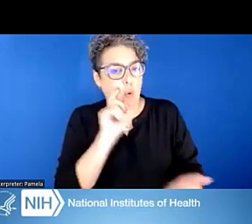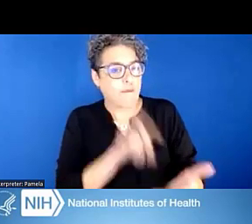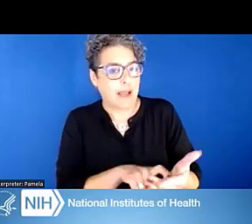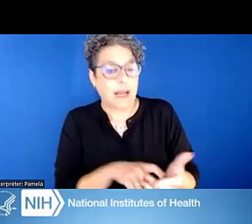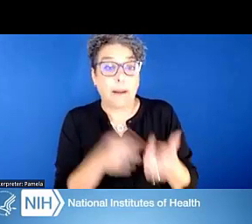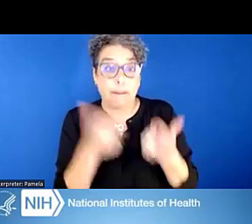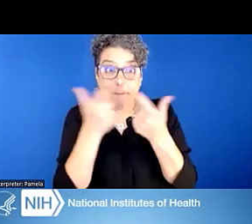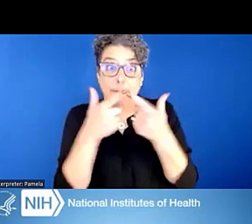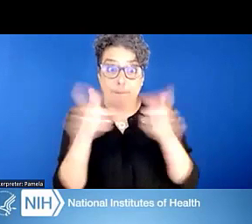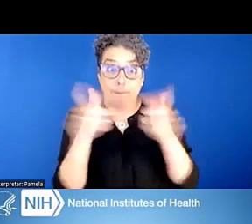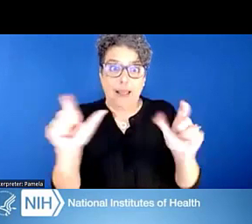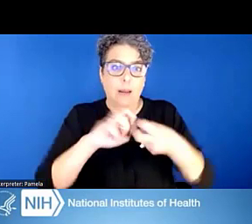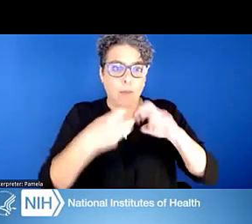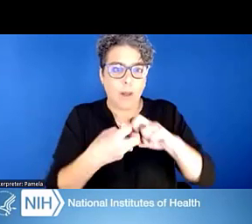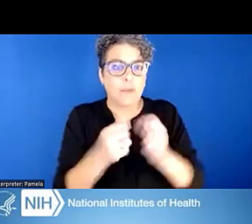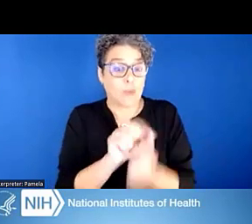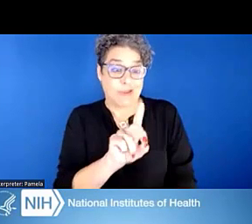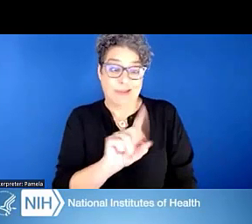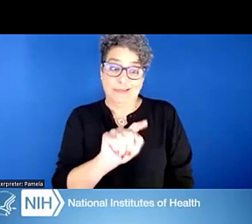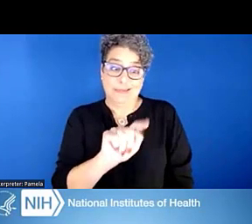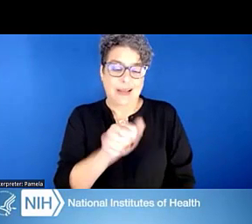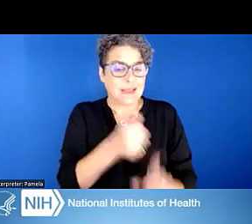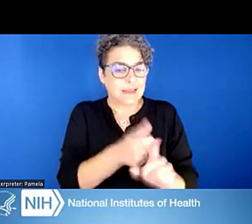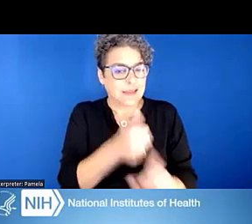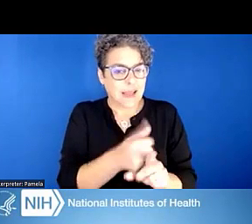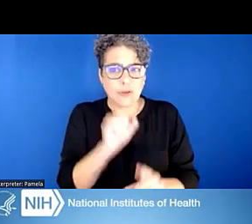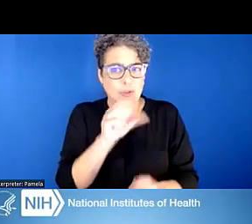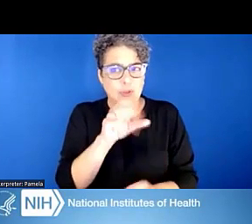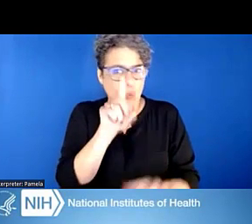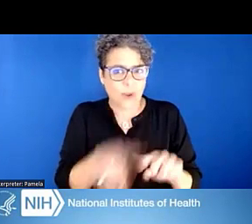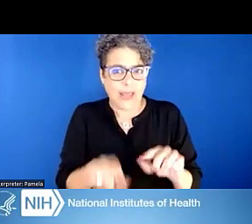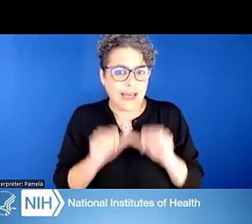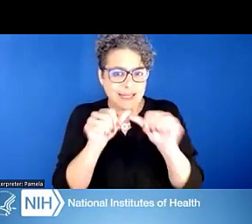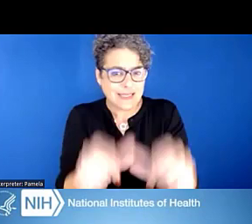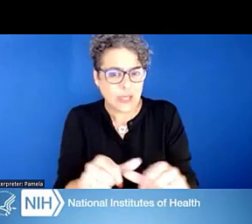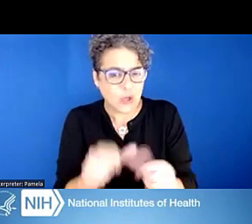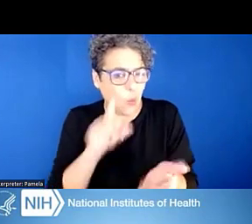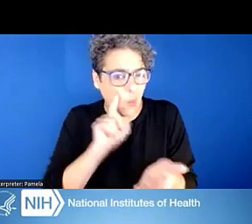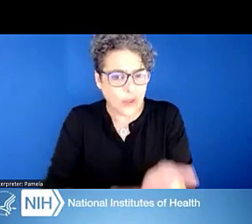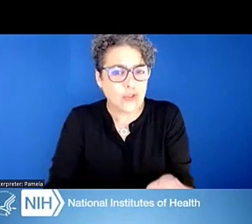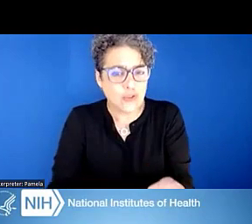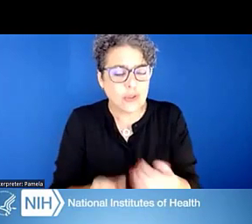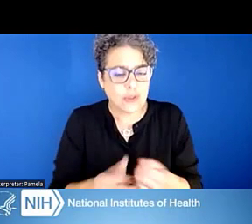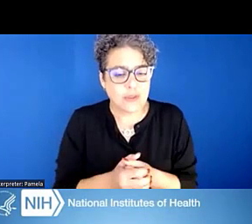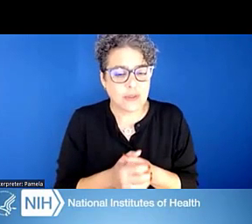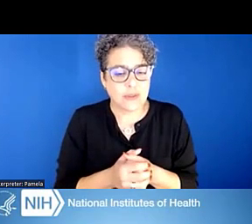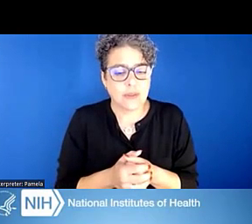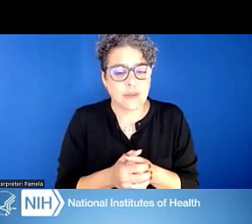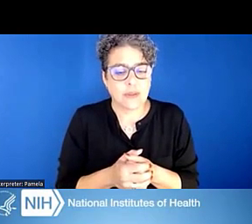large problems with the data, and so the research can't continue and needs changes in scope.